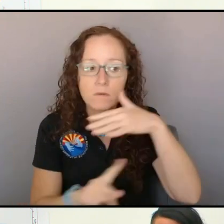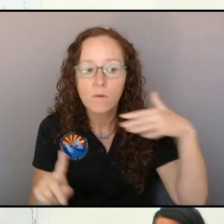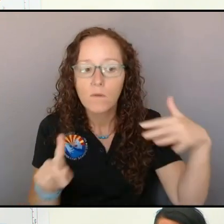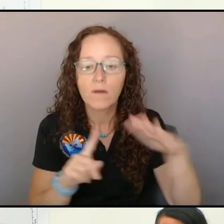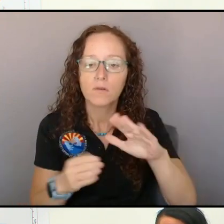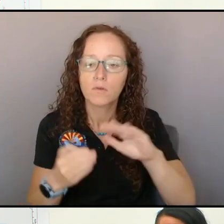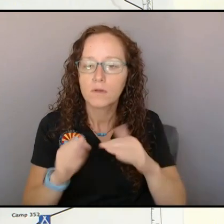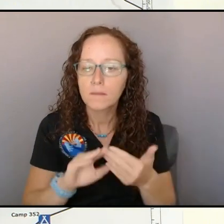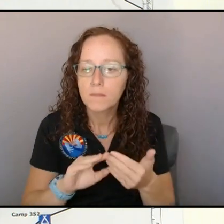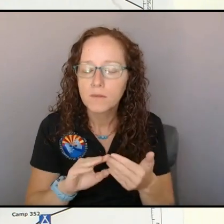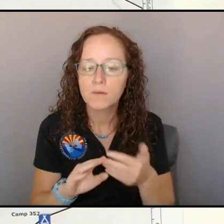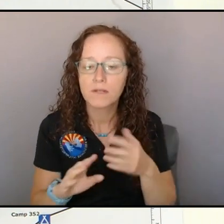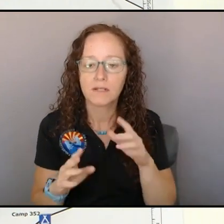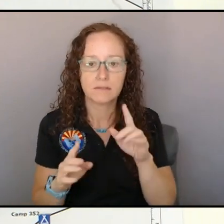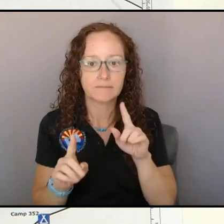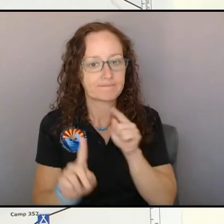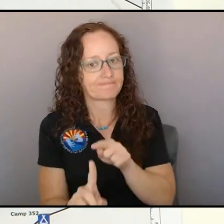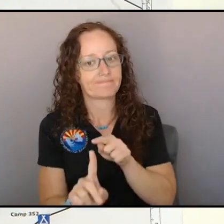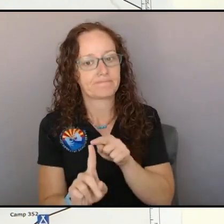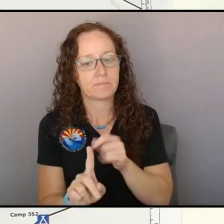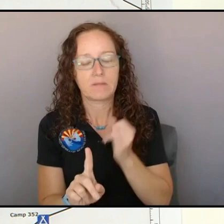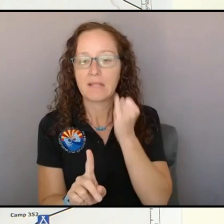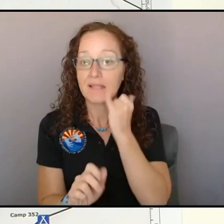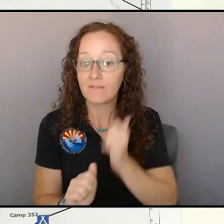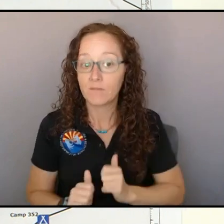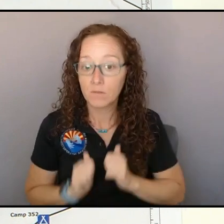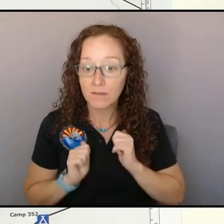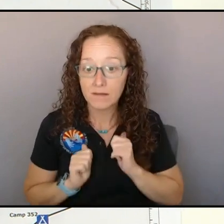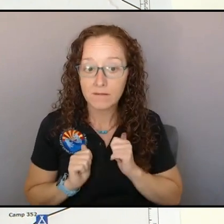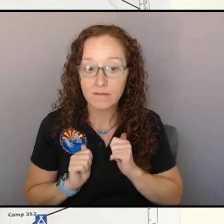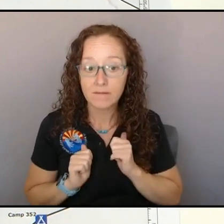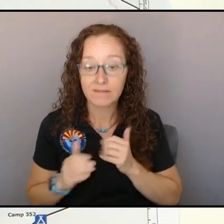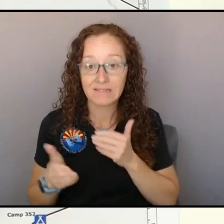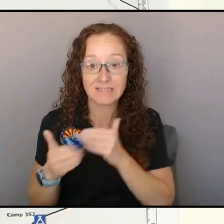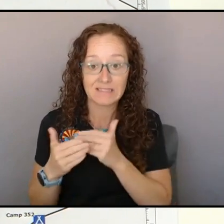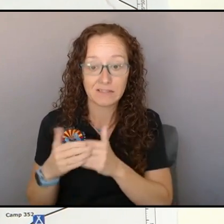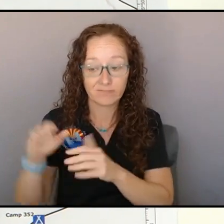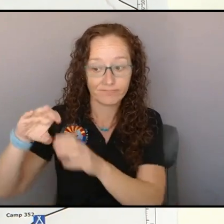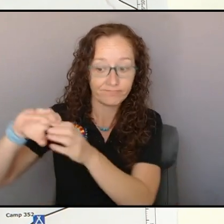if you guys are located in and around the Pecos River Valley.